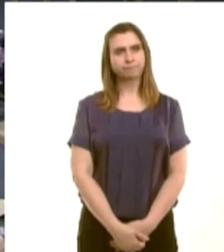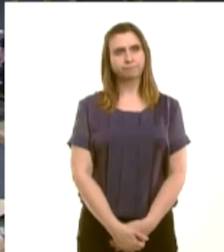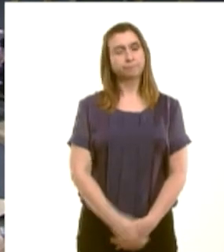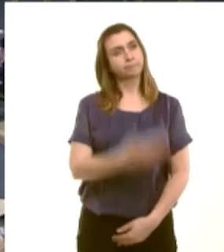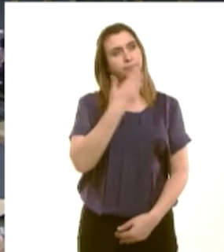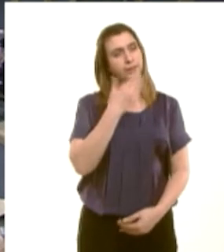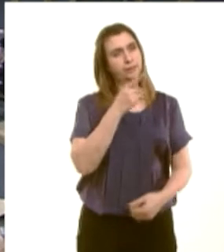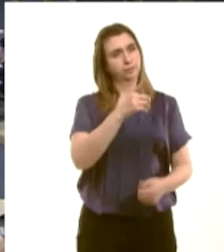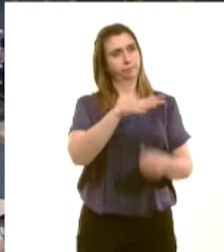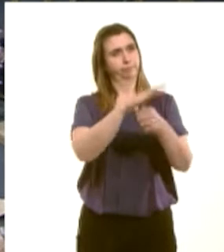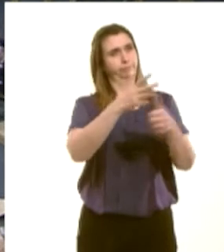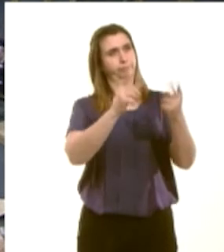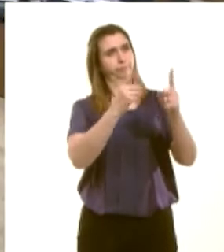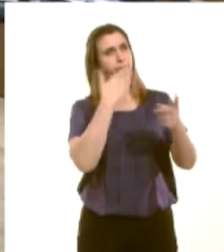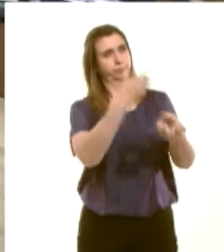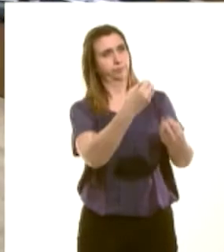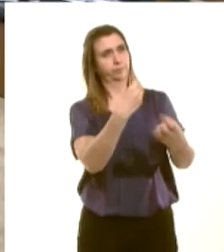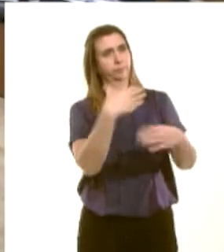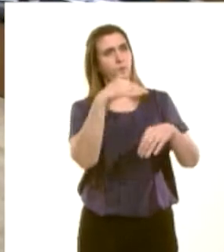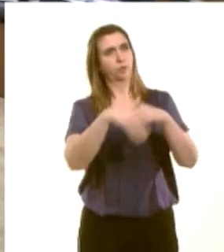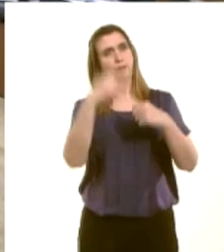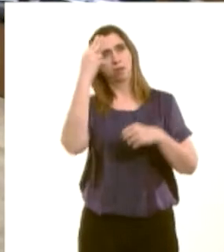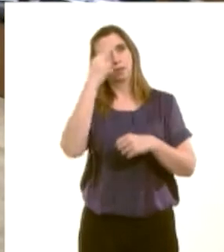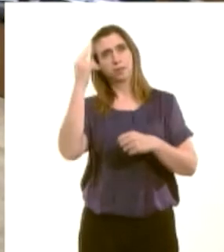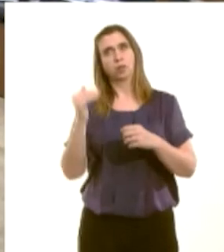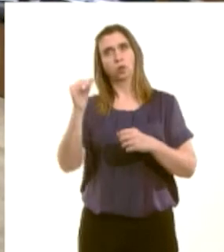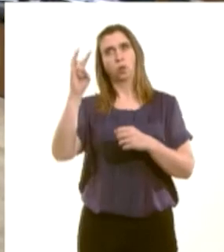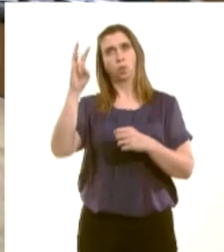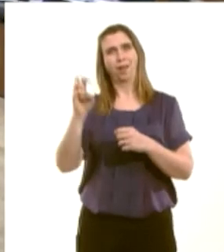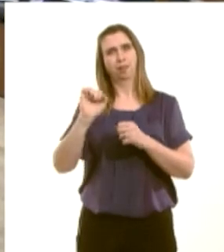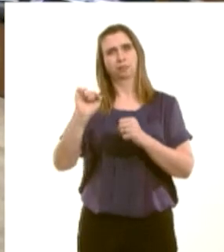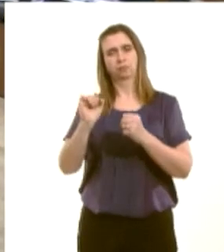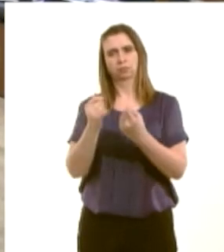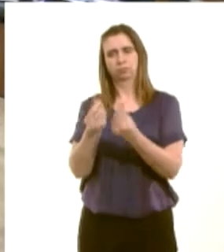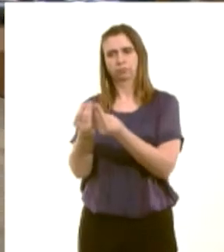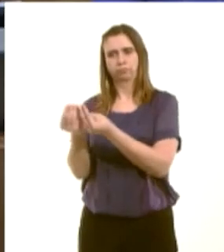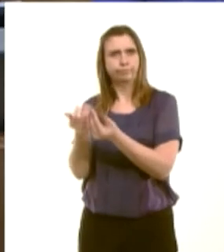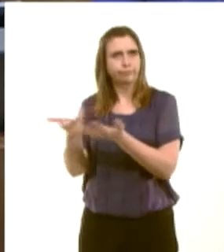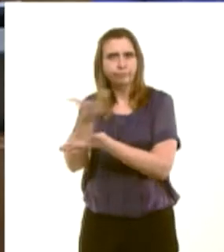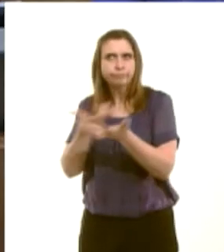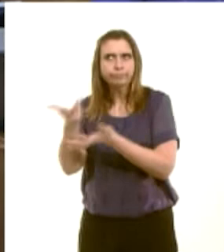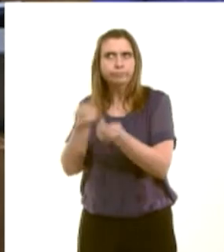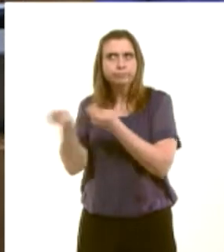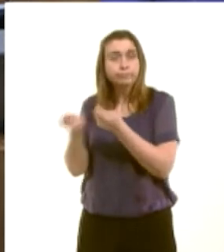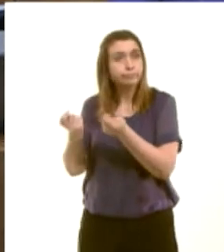ddatganiad am adnoddau mewn ysbytai yng ngogledd Cymru? OAQ(4)2194(FM) Carwyn Jones: Rwyín disgwyl, wrth gwrs, iír holl fyrddau iechyd ddarparu gwasanaeth diogel